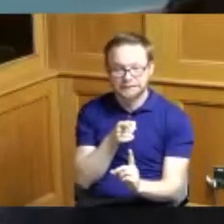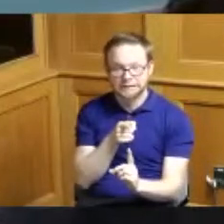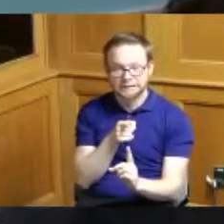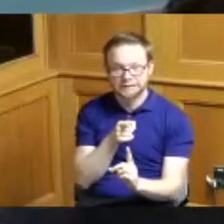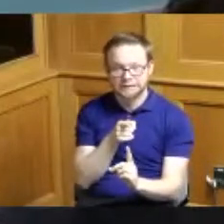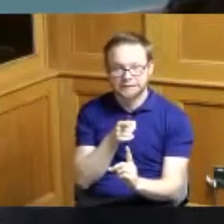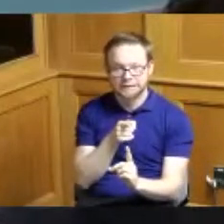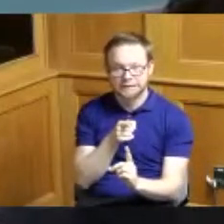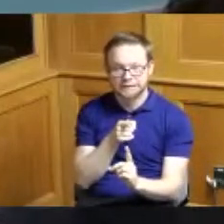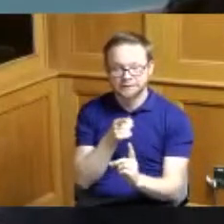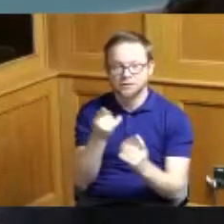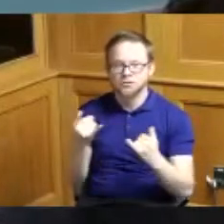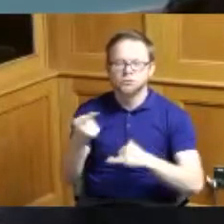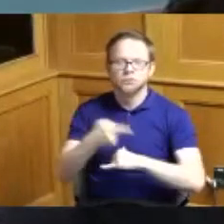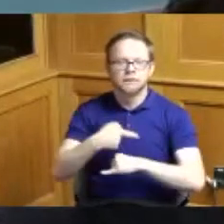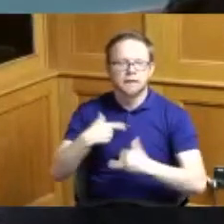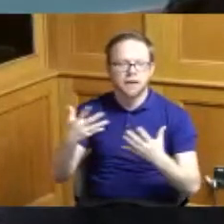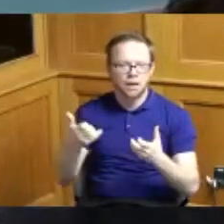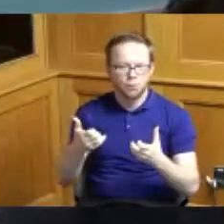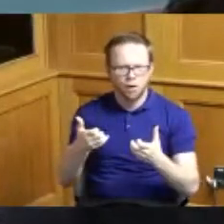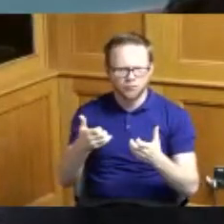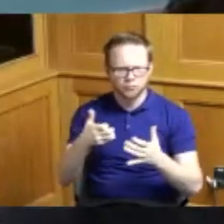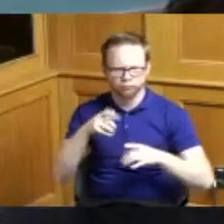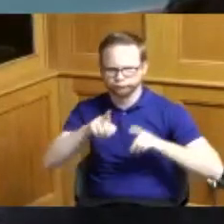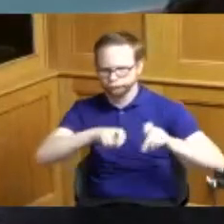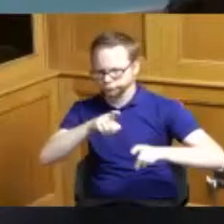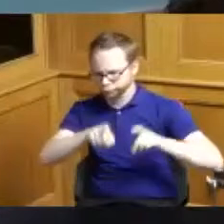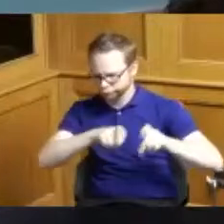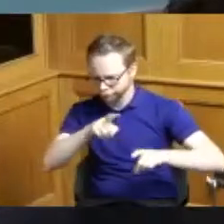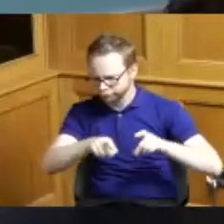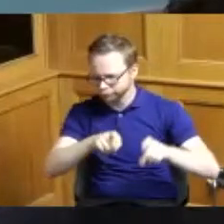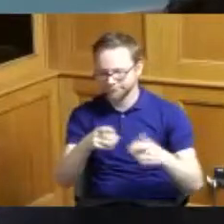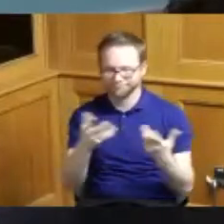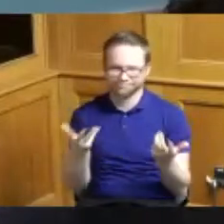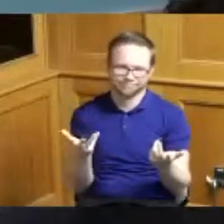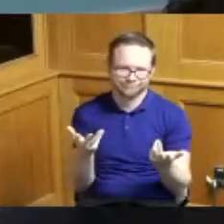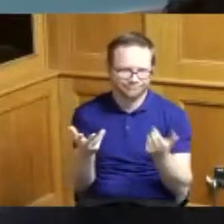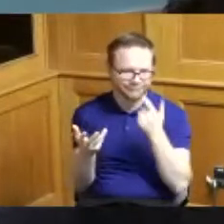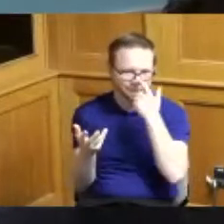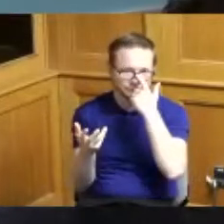so today I want to ask some questions because I don't I mean I didn't give the timeline I